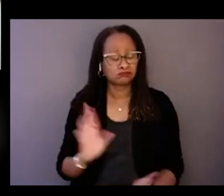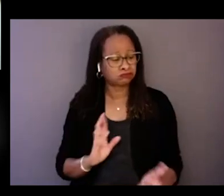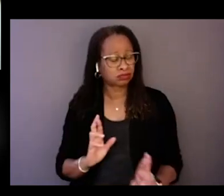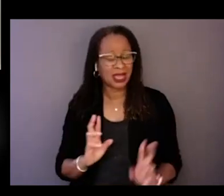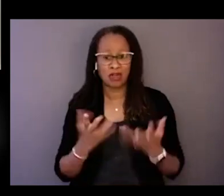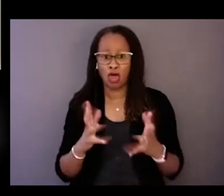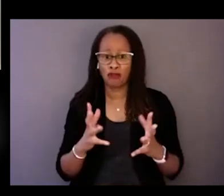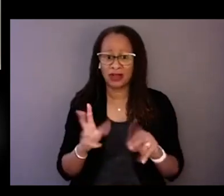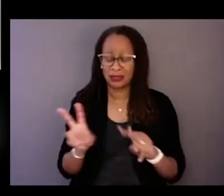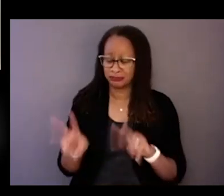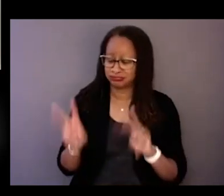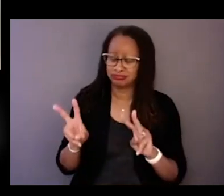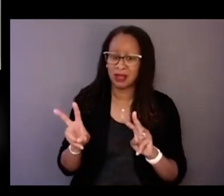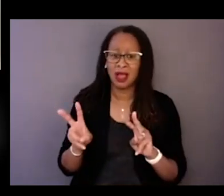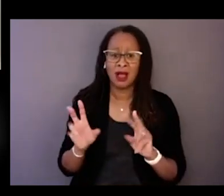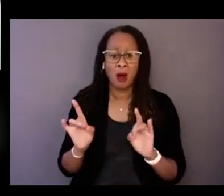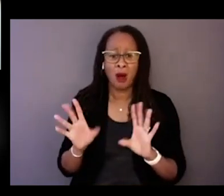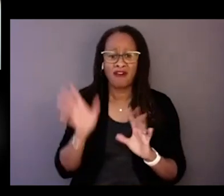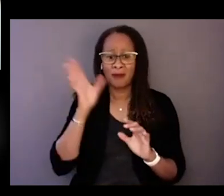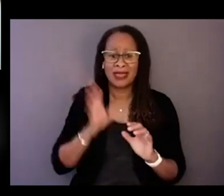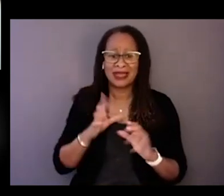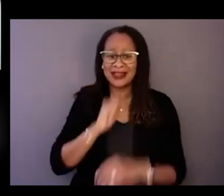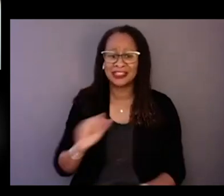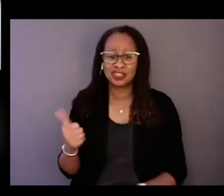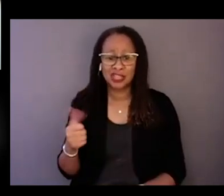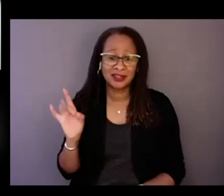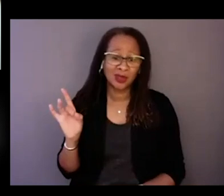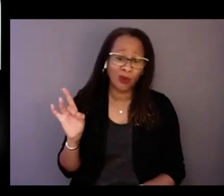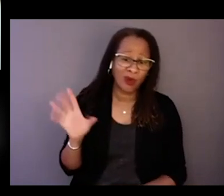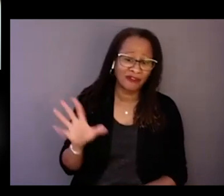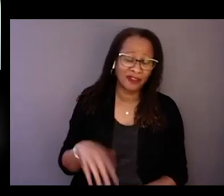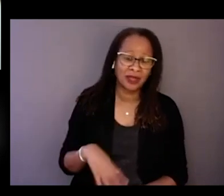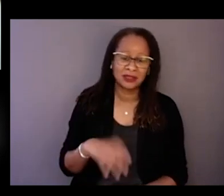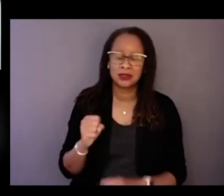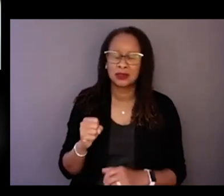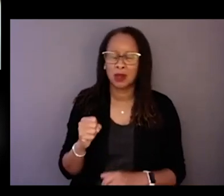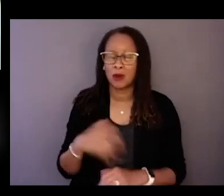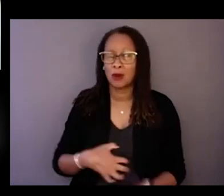by awful men at age 10, it's galling. I was so annoyed when I watched that.